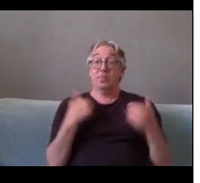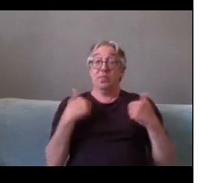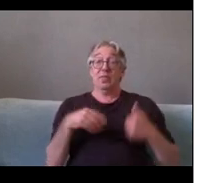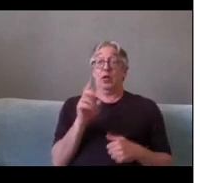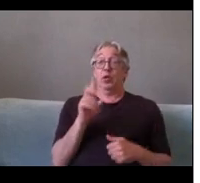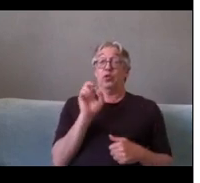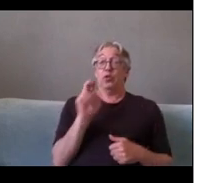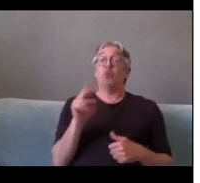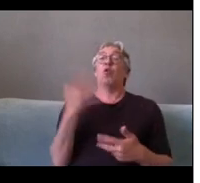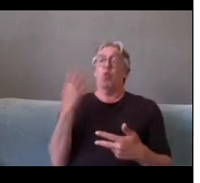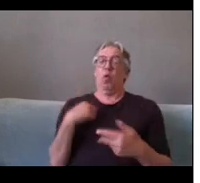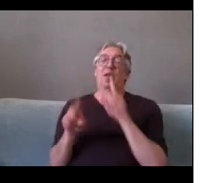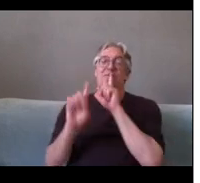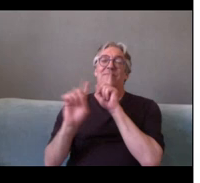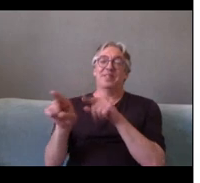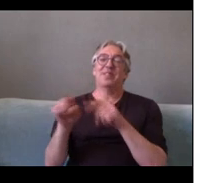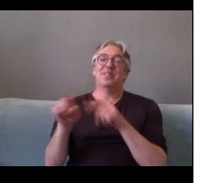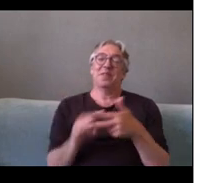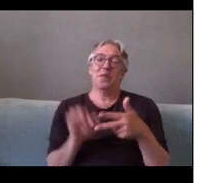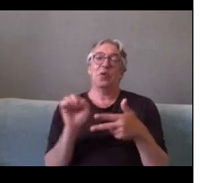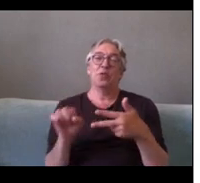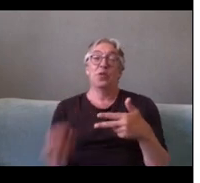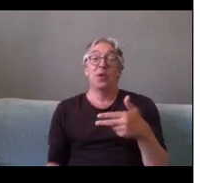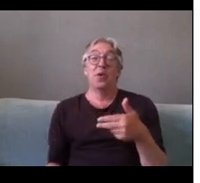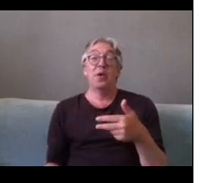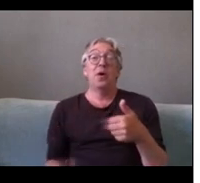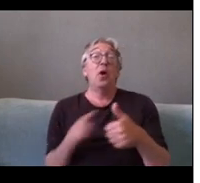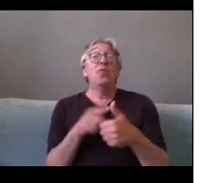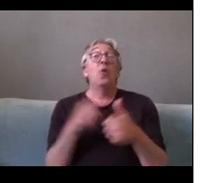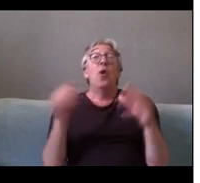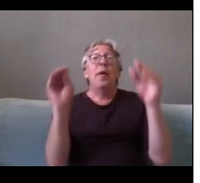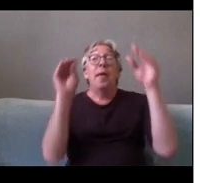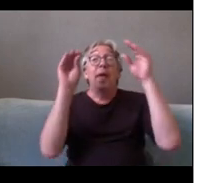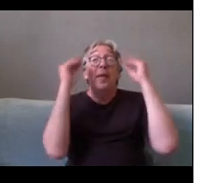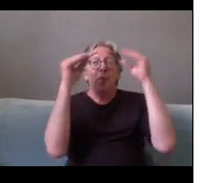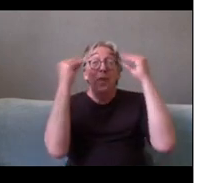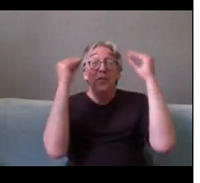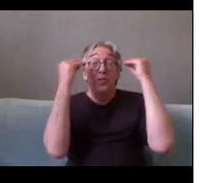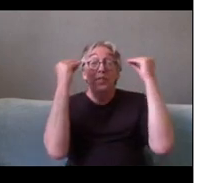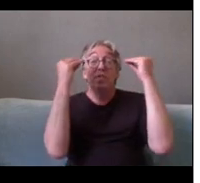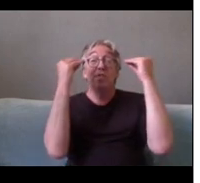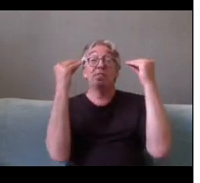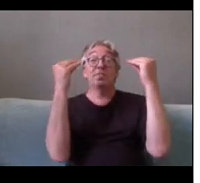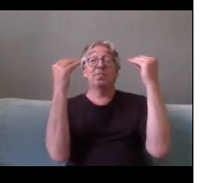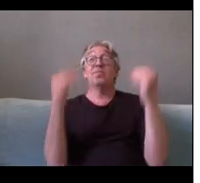One is in terms of education, and how it affects the livelihood